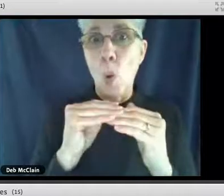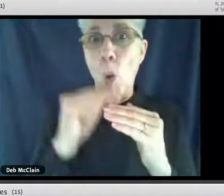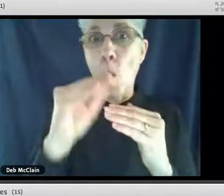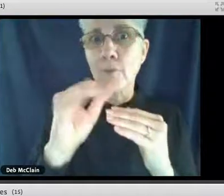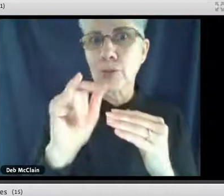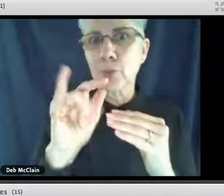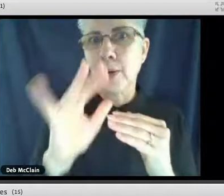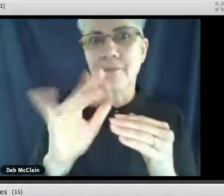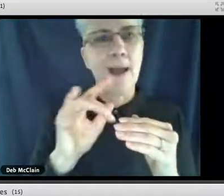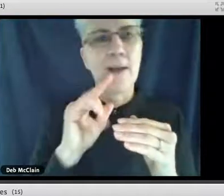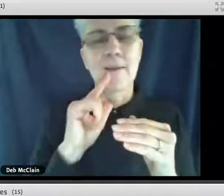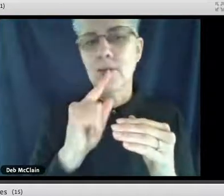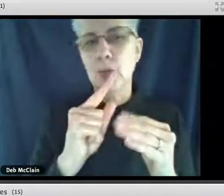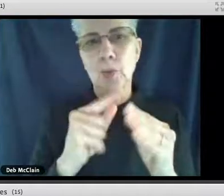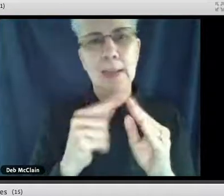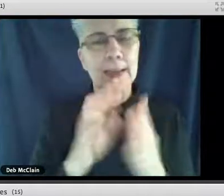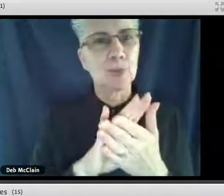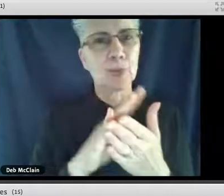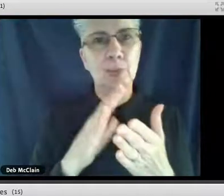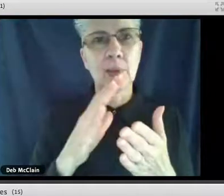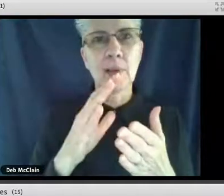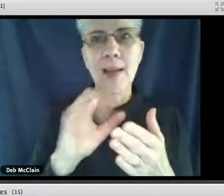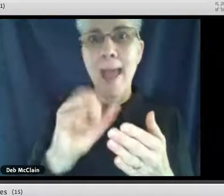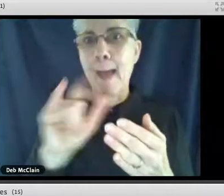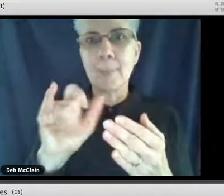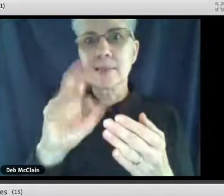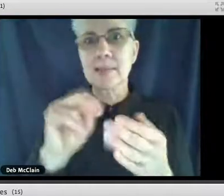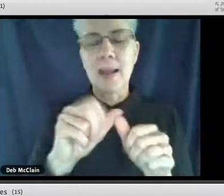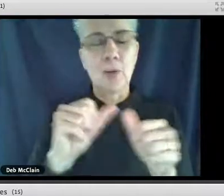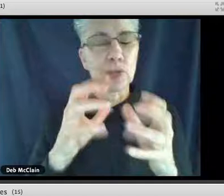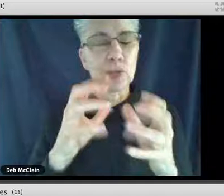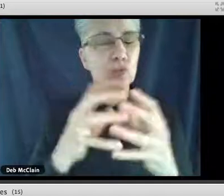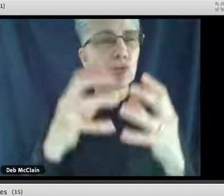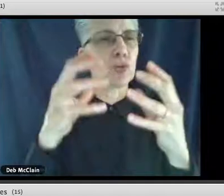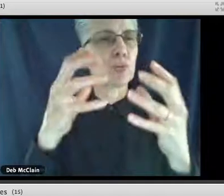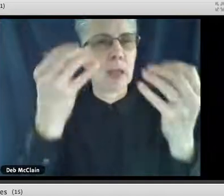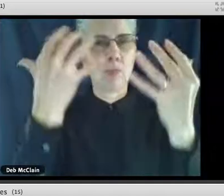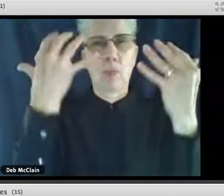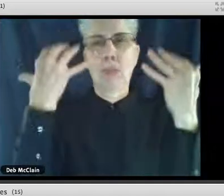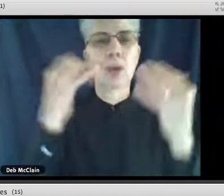you're getting into Amazon territory, and it's too much. You really need to kind of think that through.